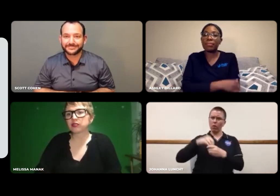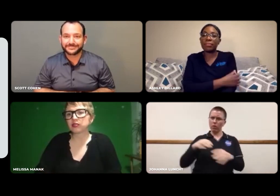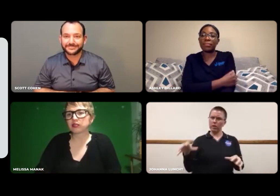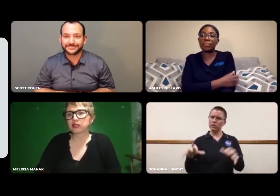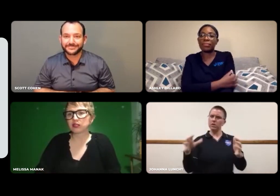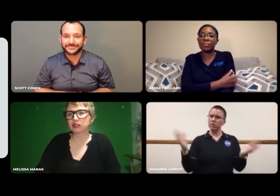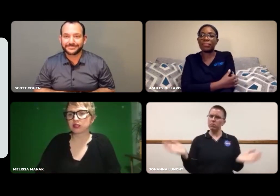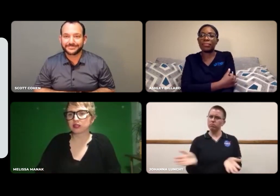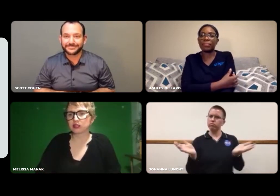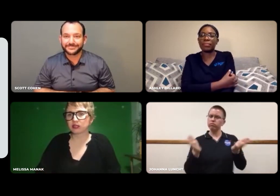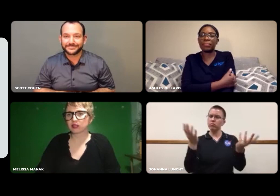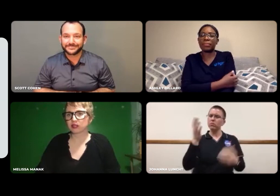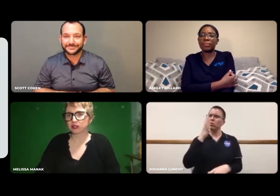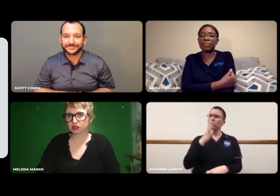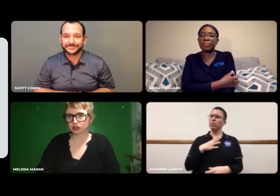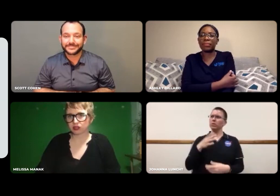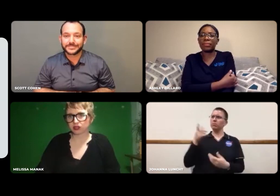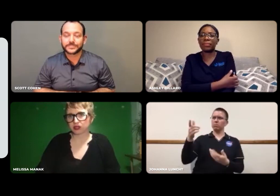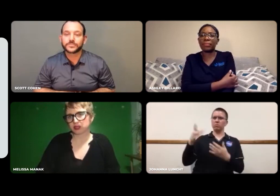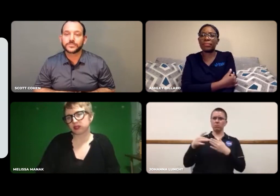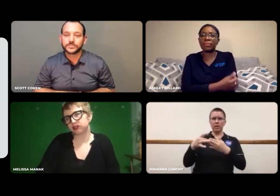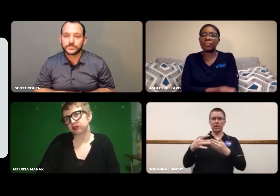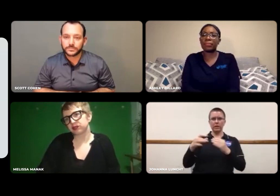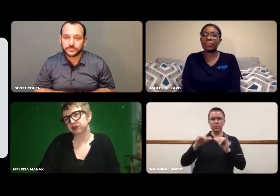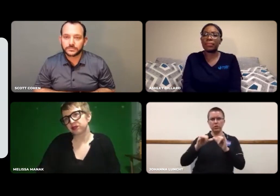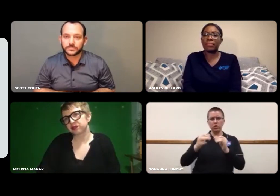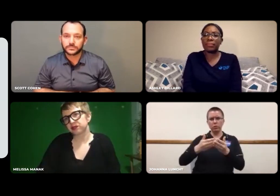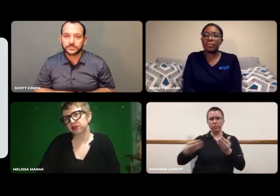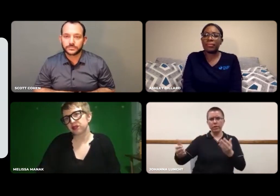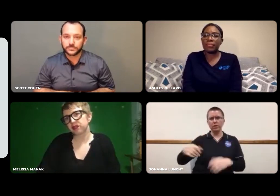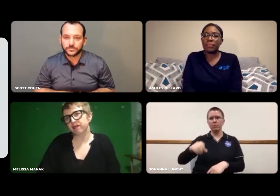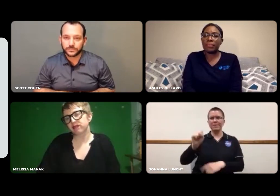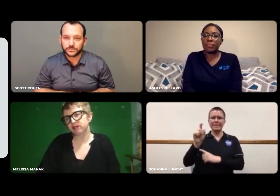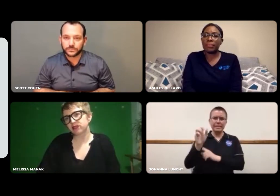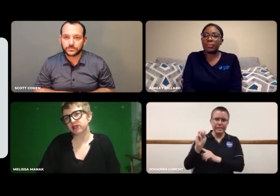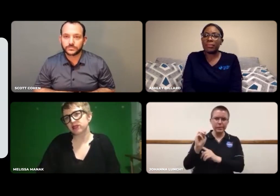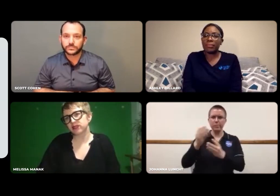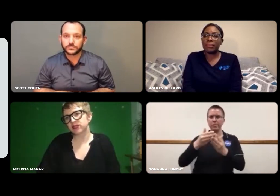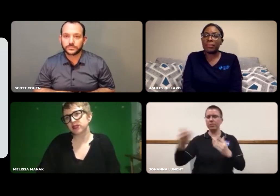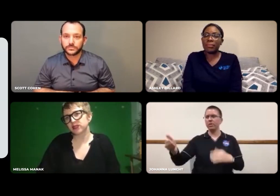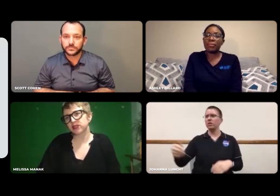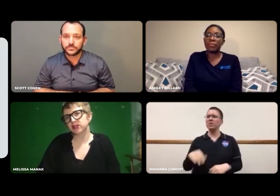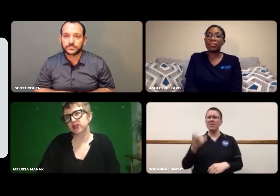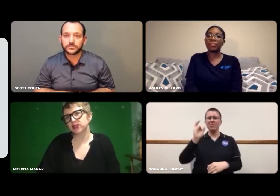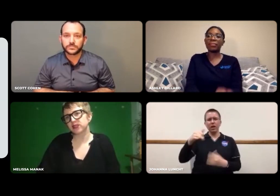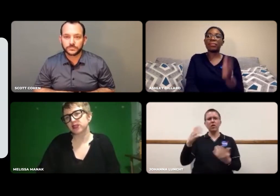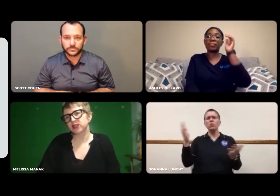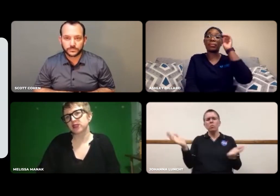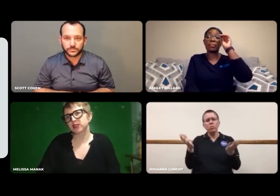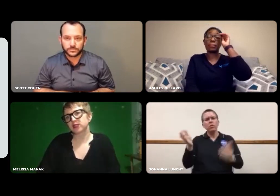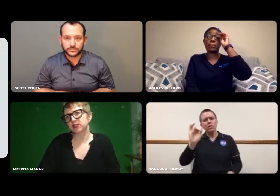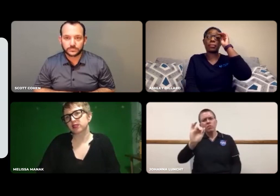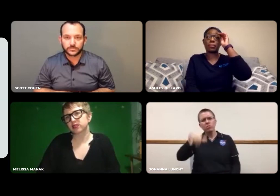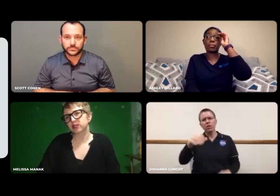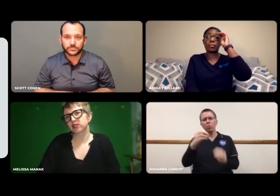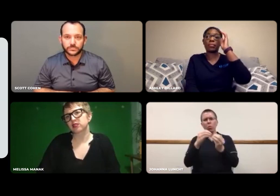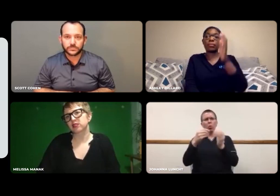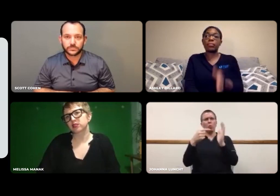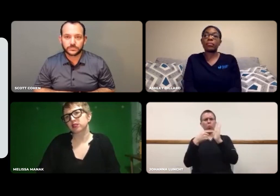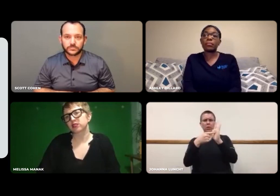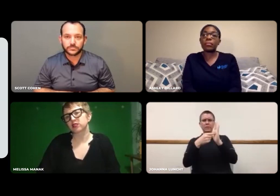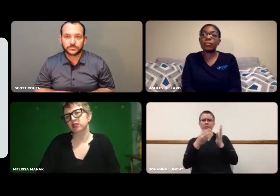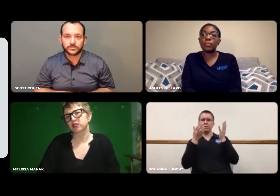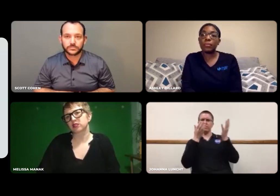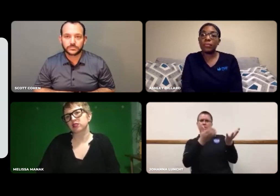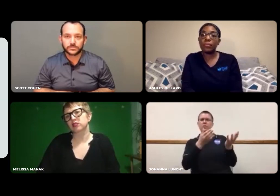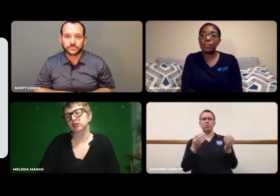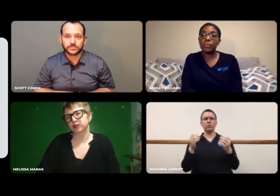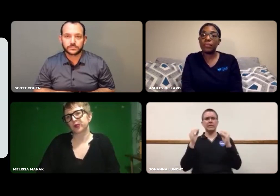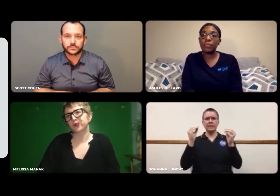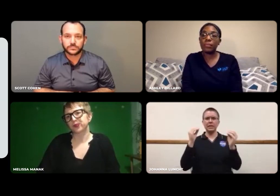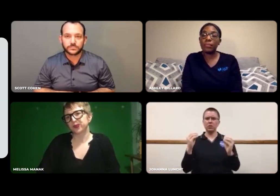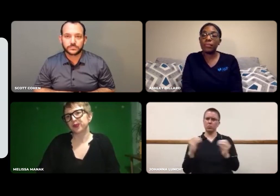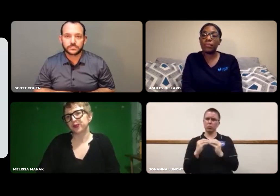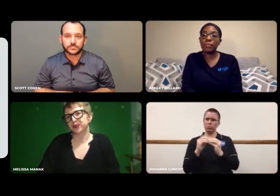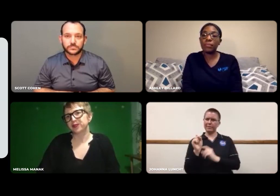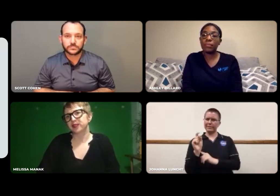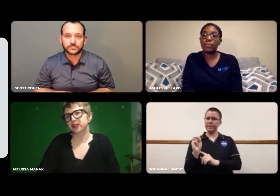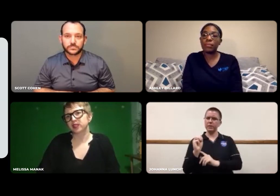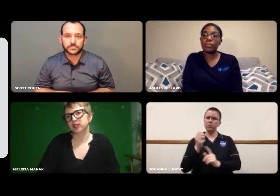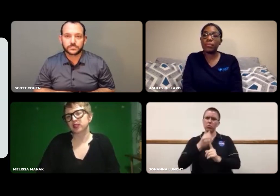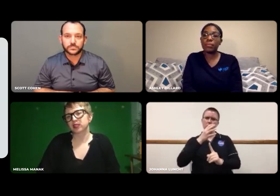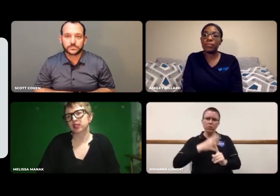Just get involved and encourage your students to be involved in STEM.